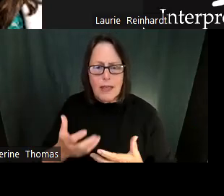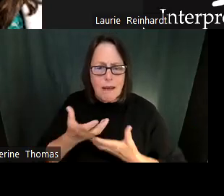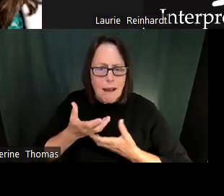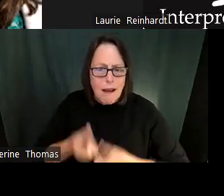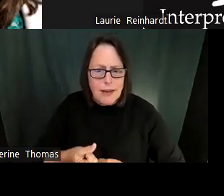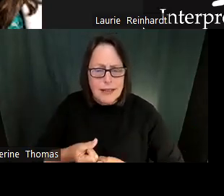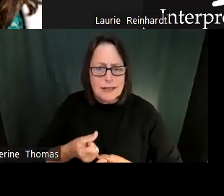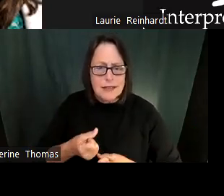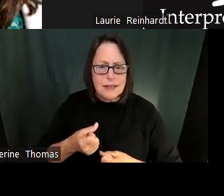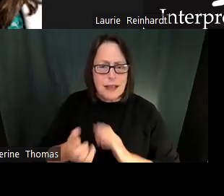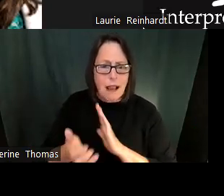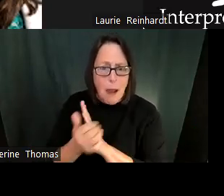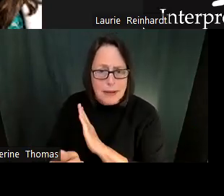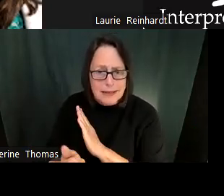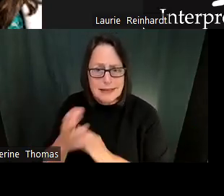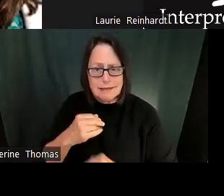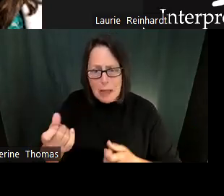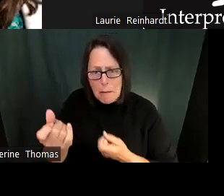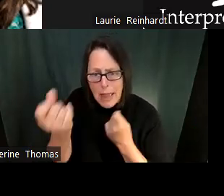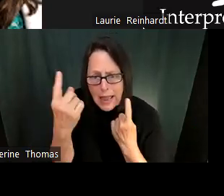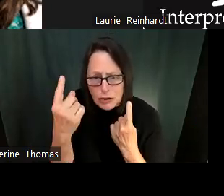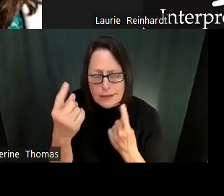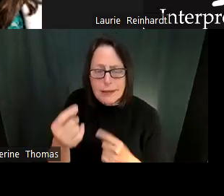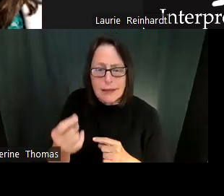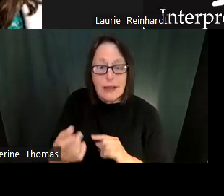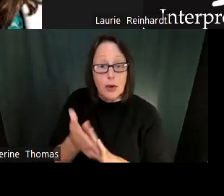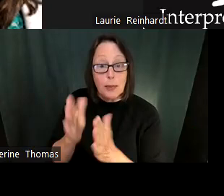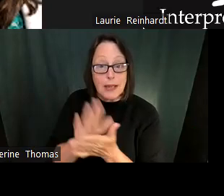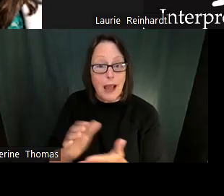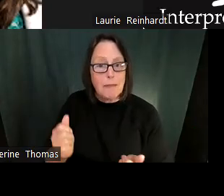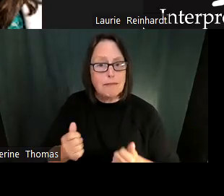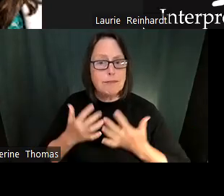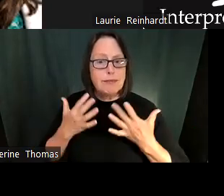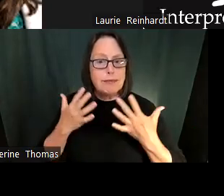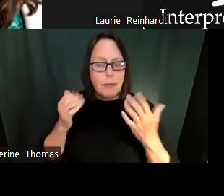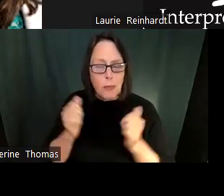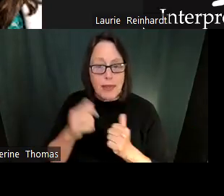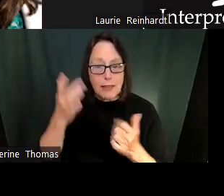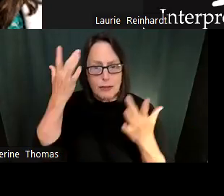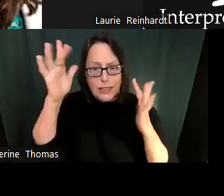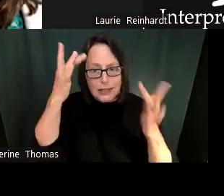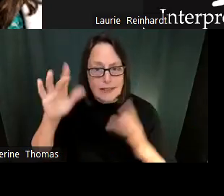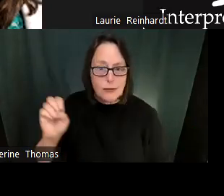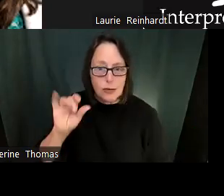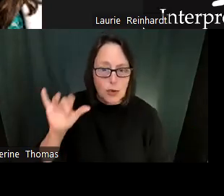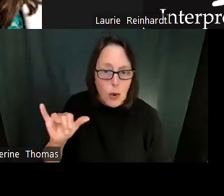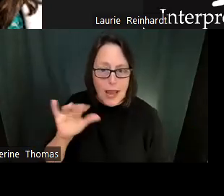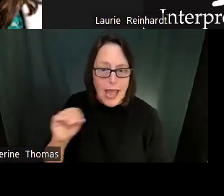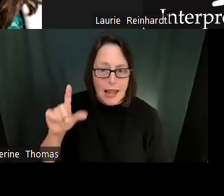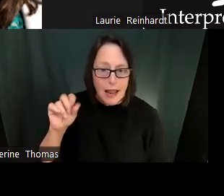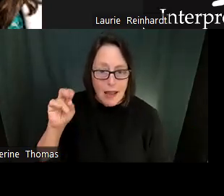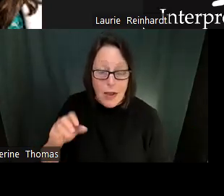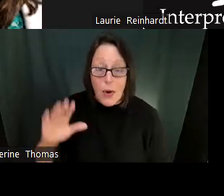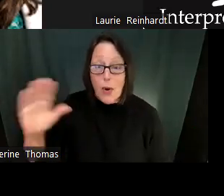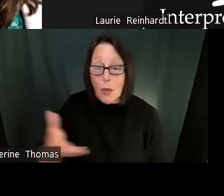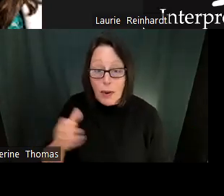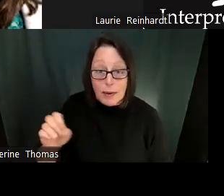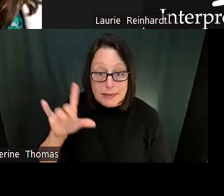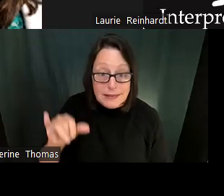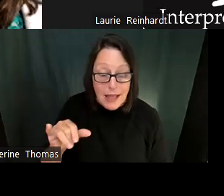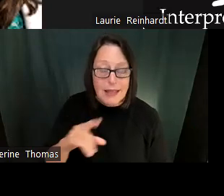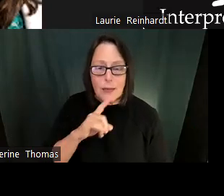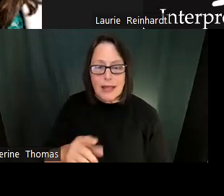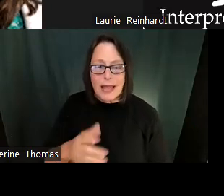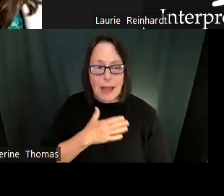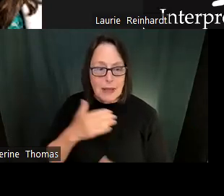How do I create educational experiences? That are healing and transformative. And how do I guide learners to inhabit themselves with competence?